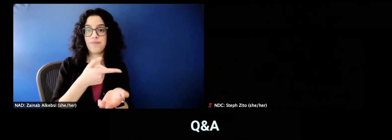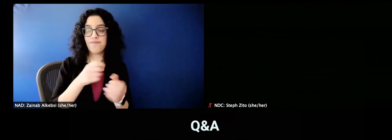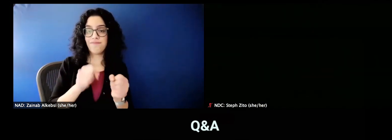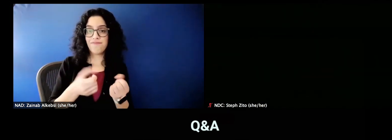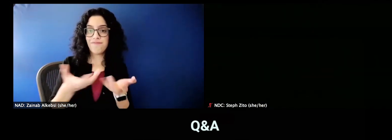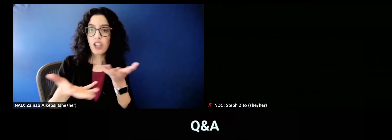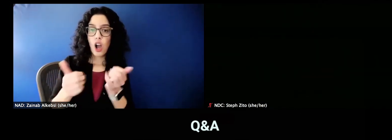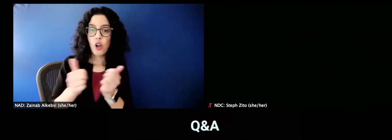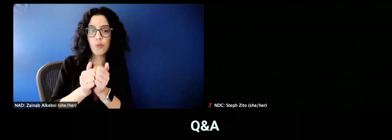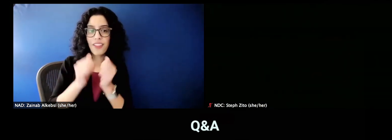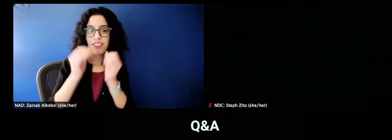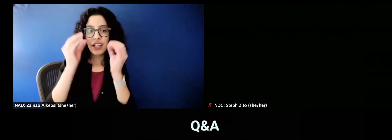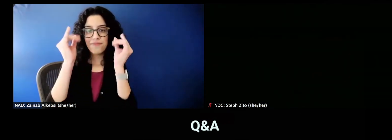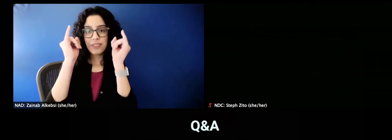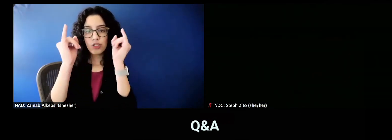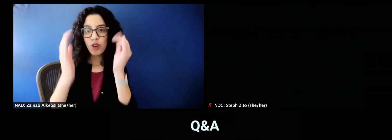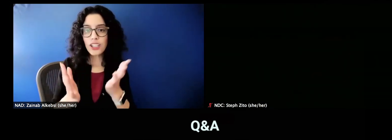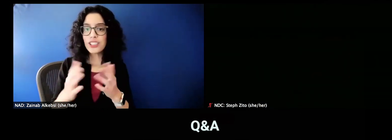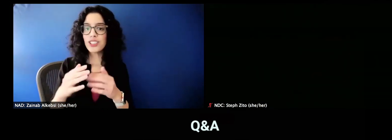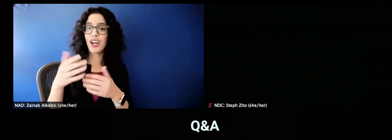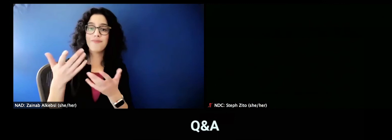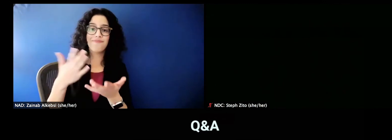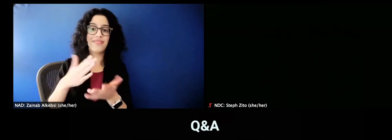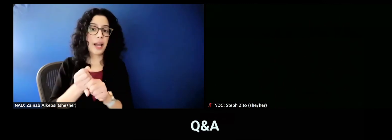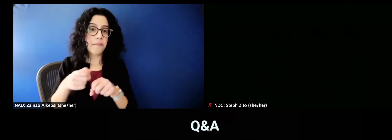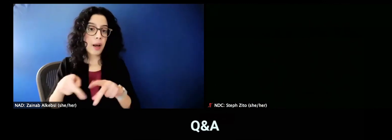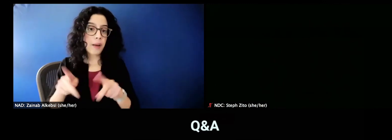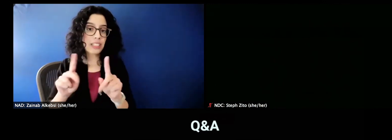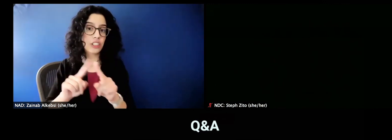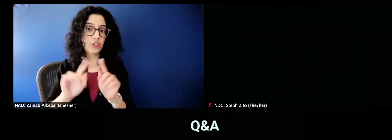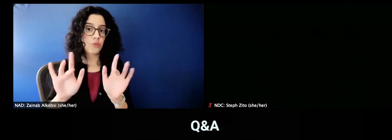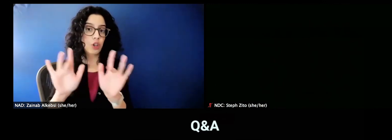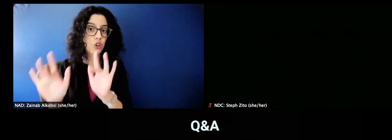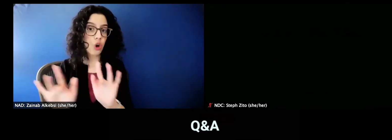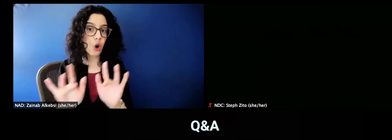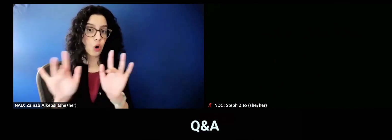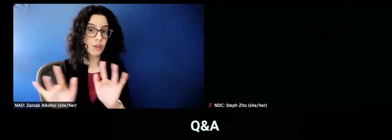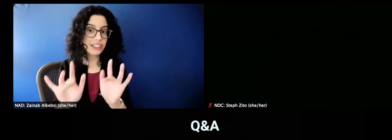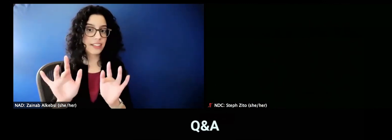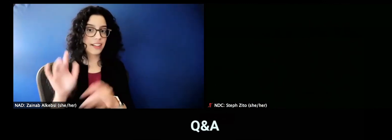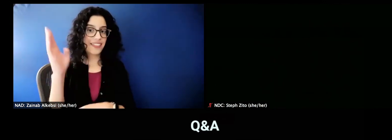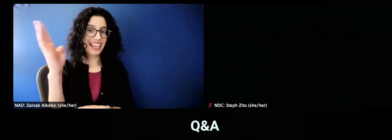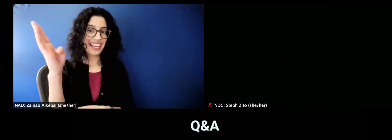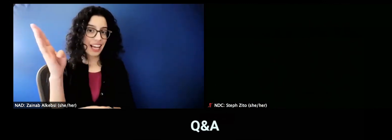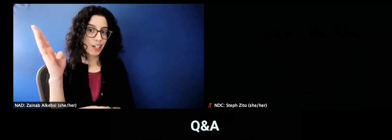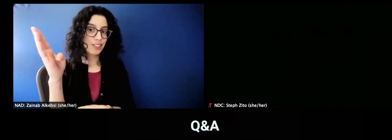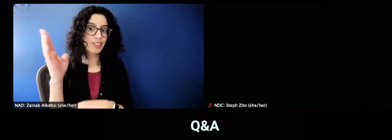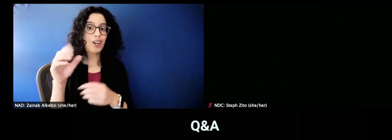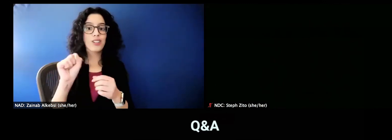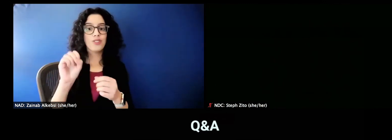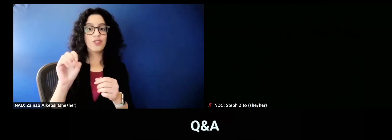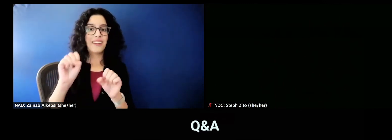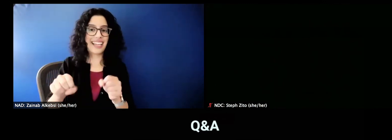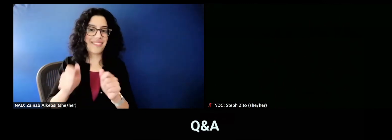they might talk with their instructor and get permission to record the particular lecture or event